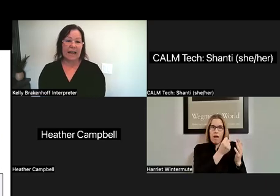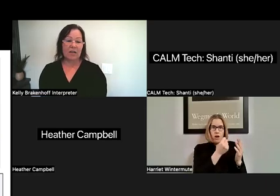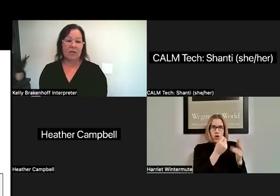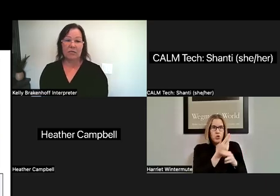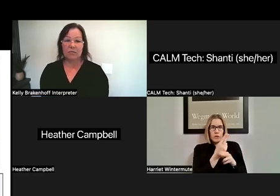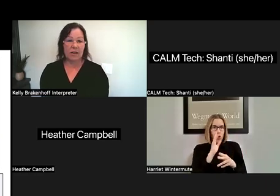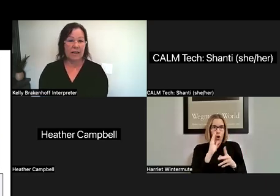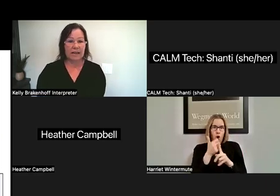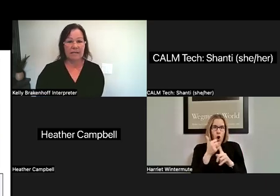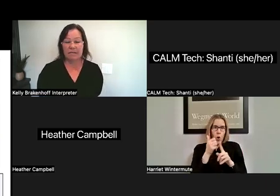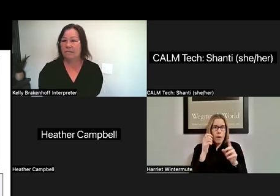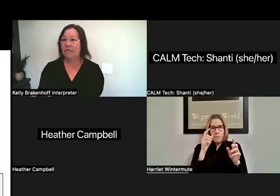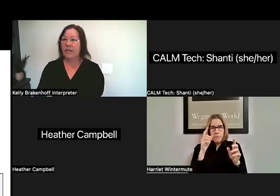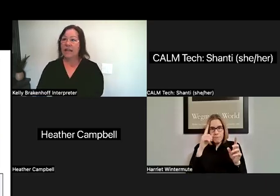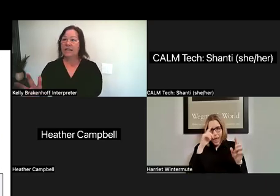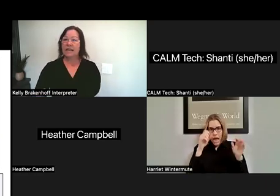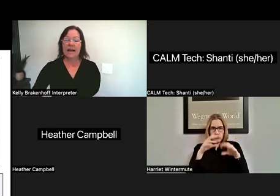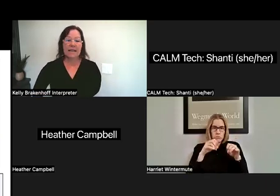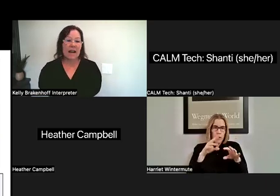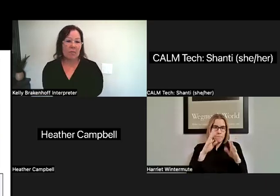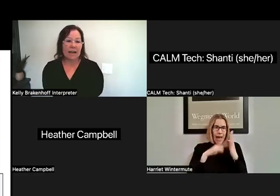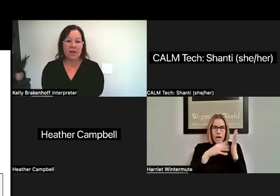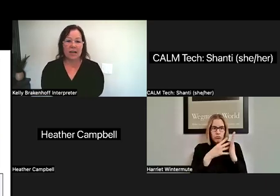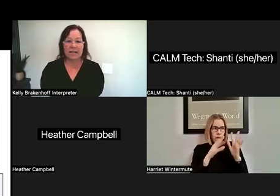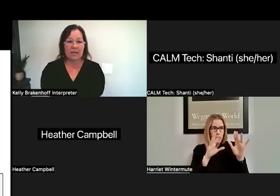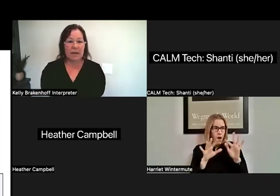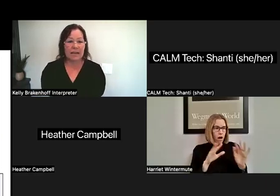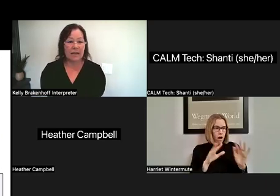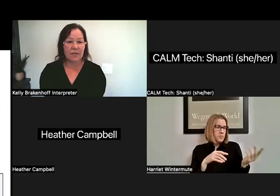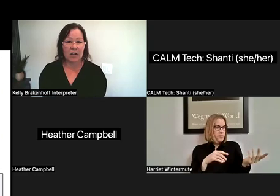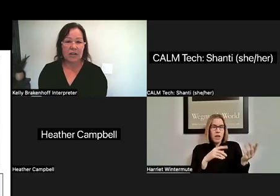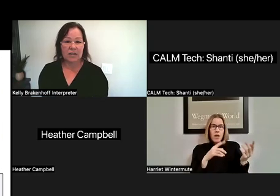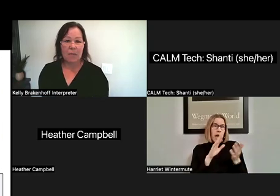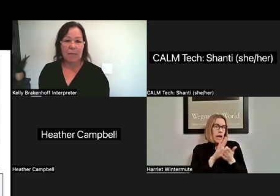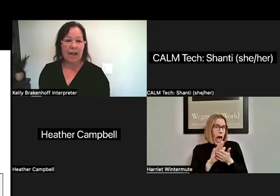that are really fitted to this Eisenhower matrix, and it would be easy for you to just populate